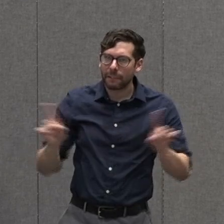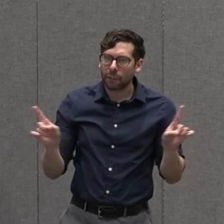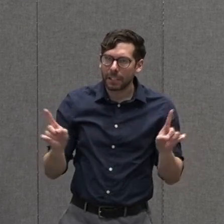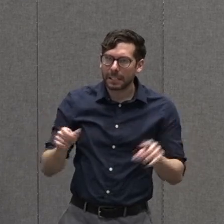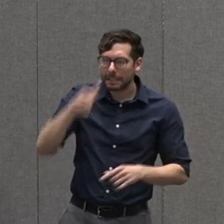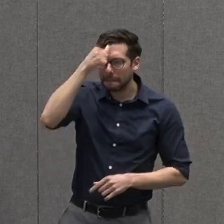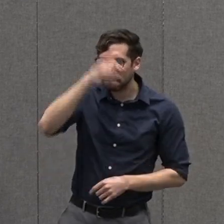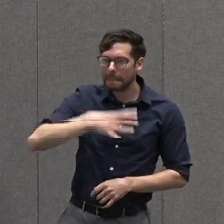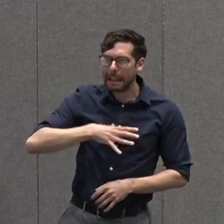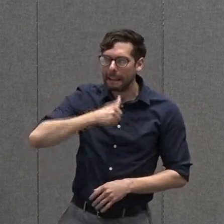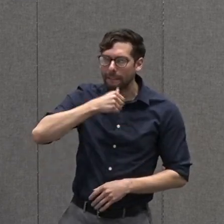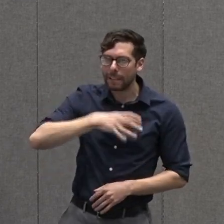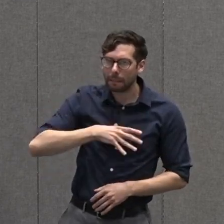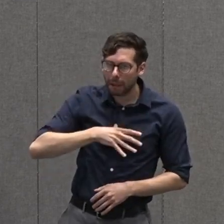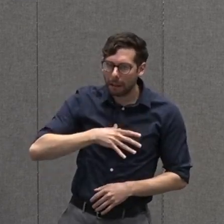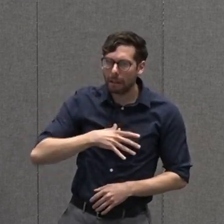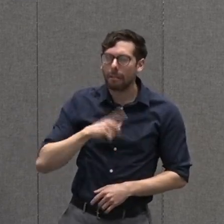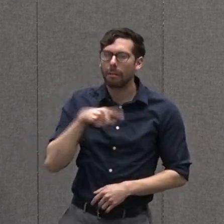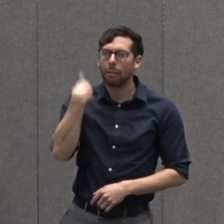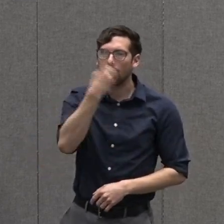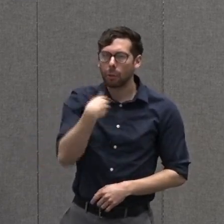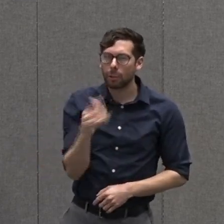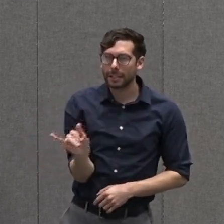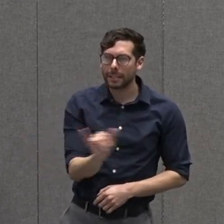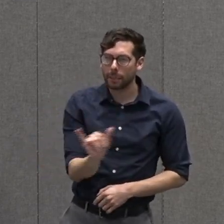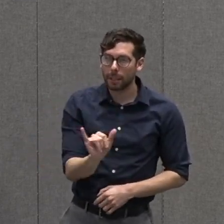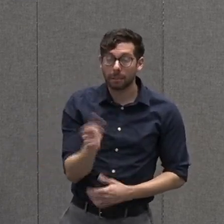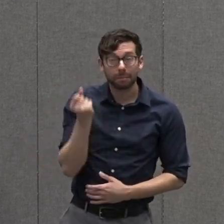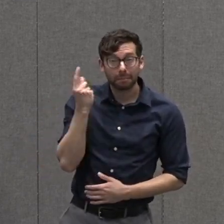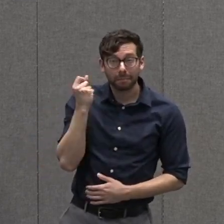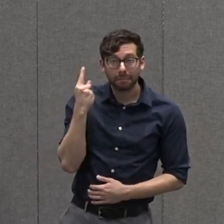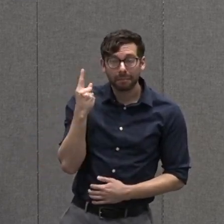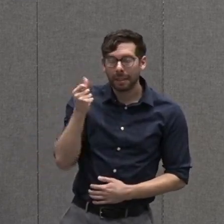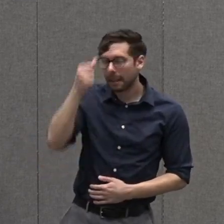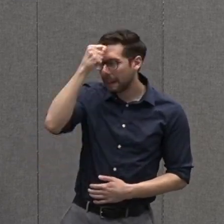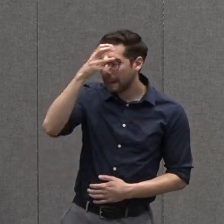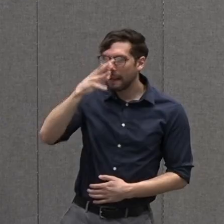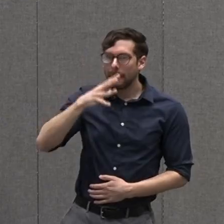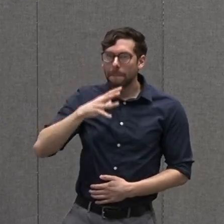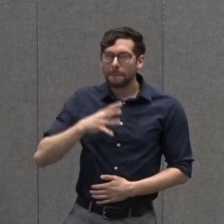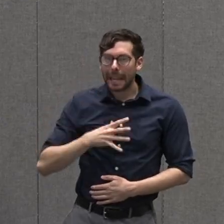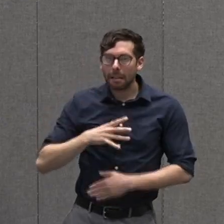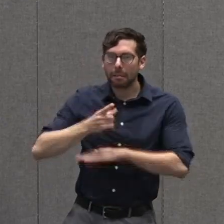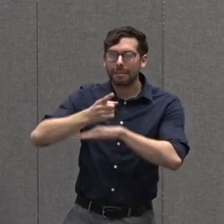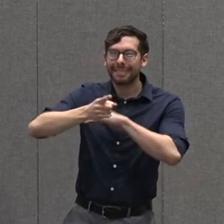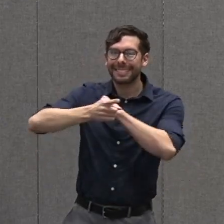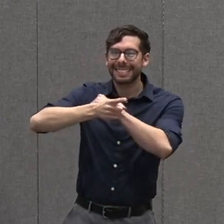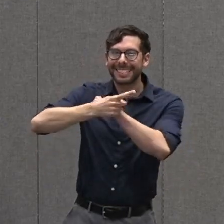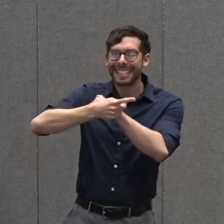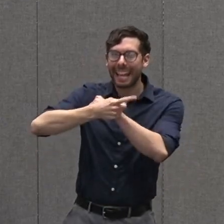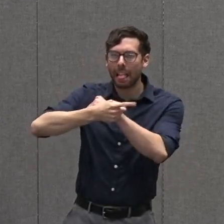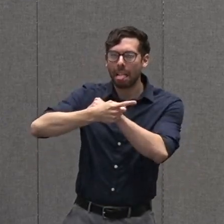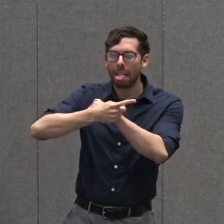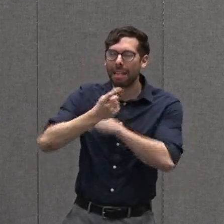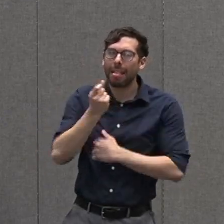They look pretty much the same, but the male snakes have a slightly longer tail. And without really knowing your snakes,